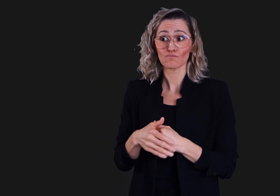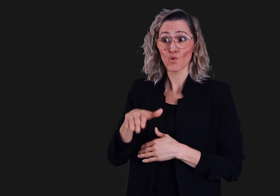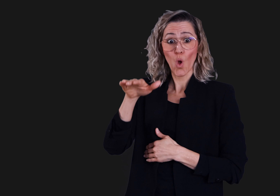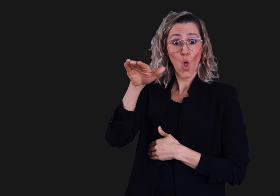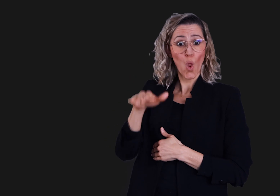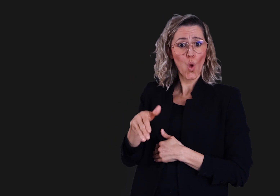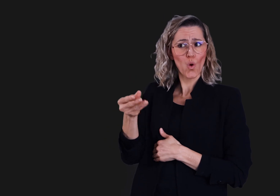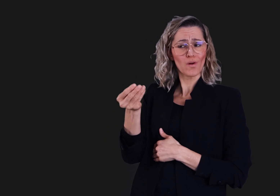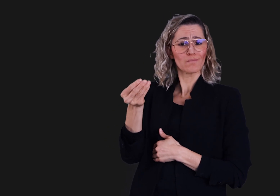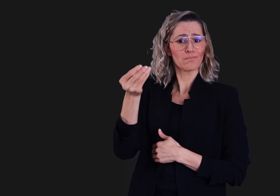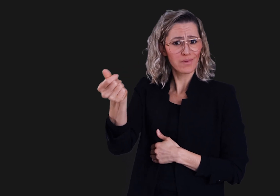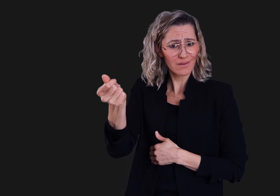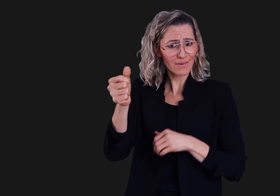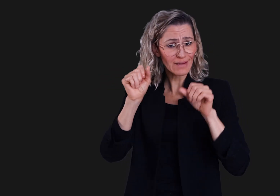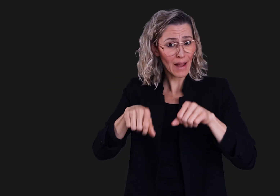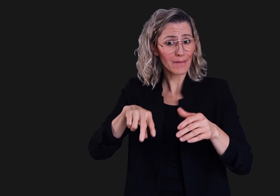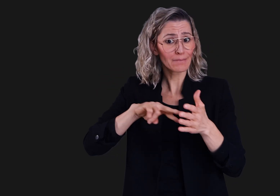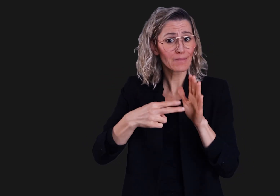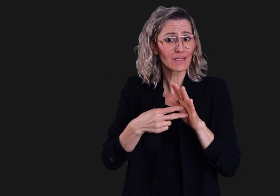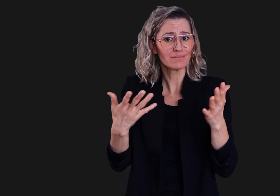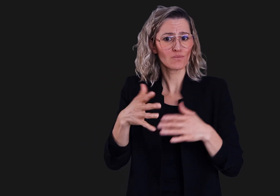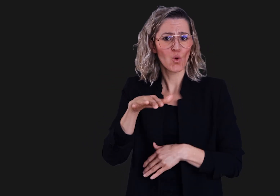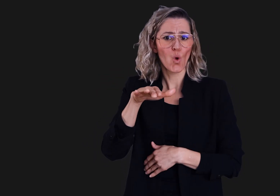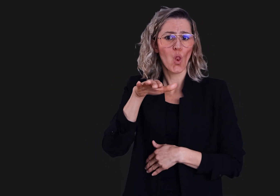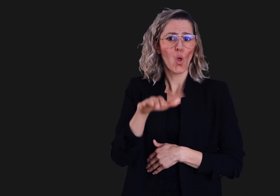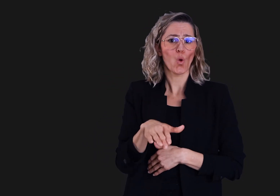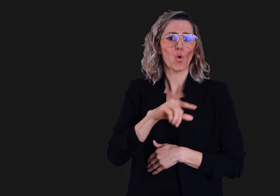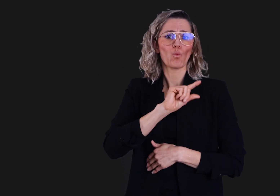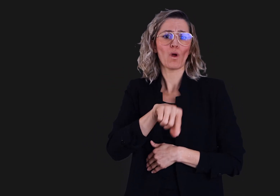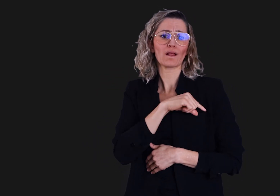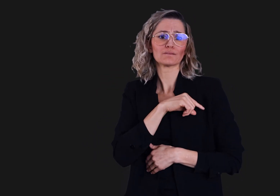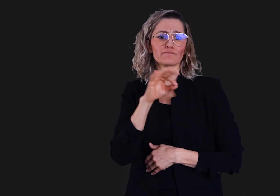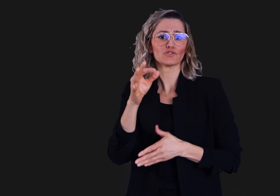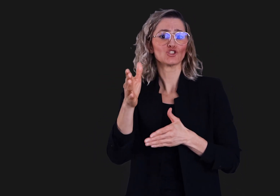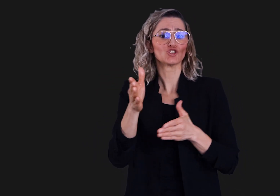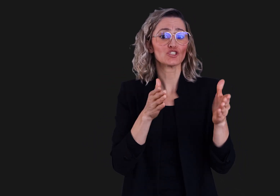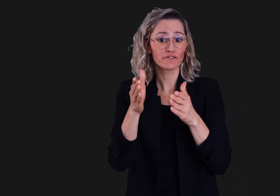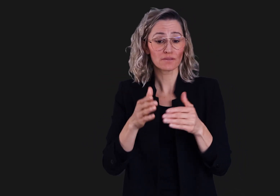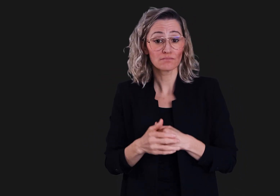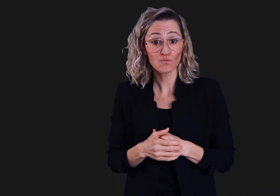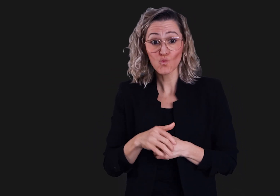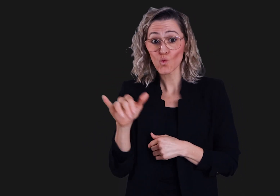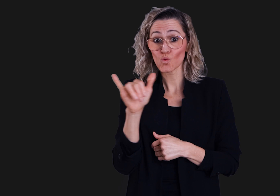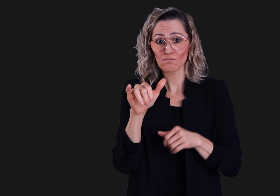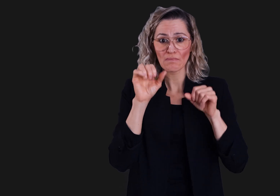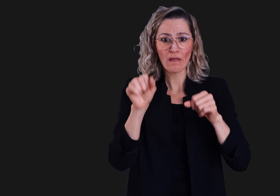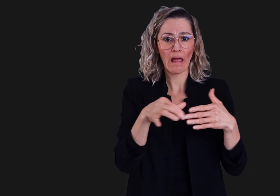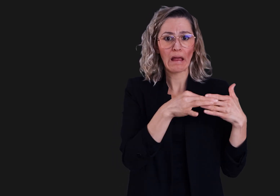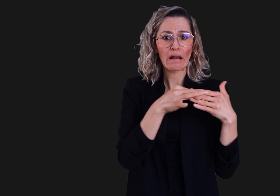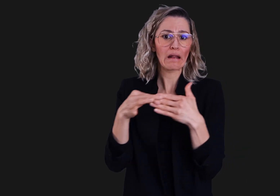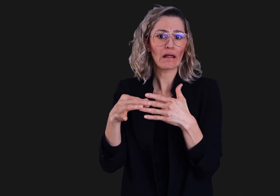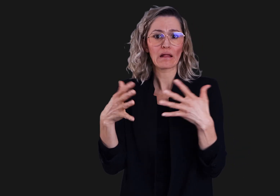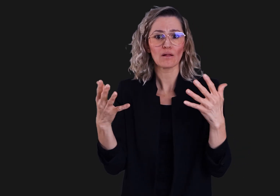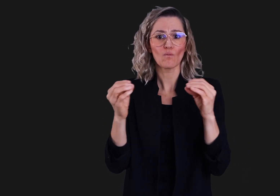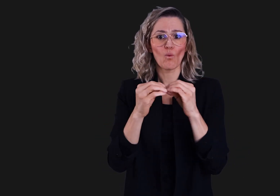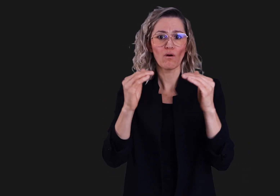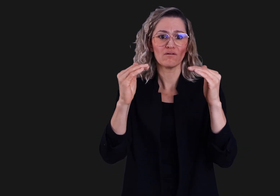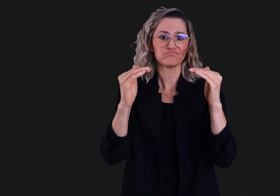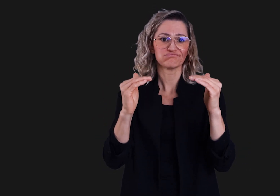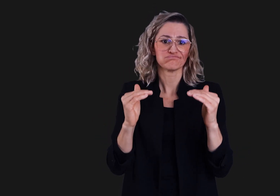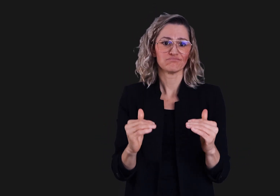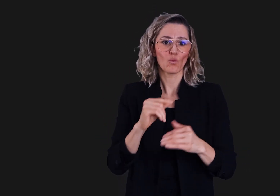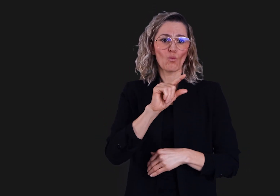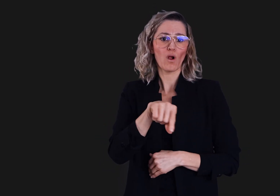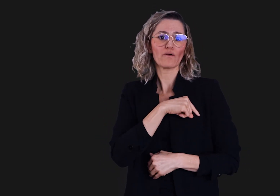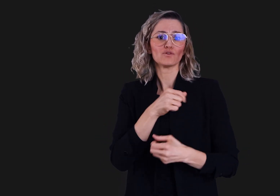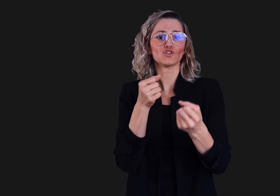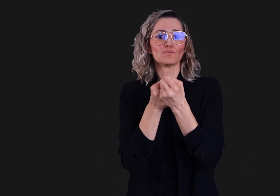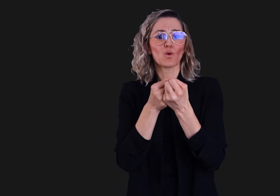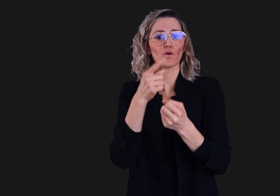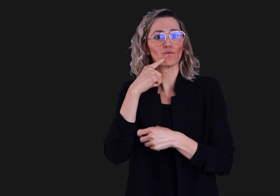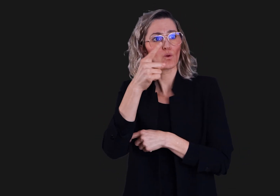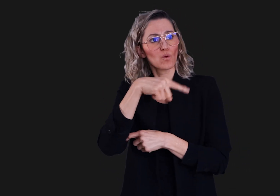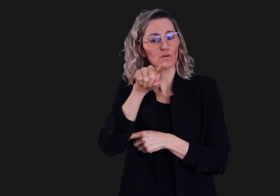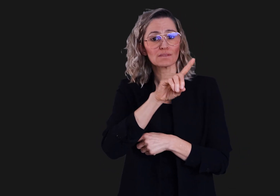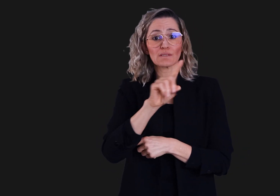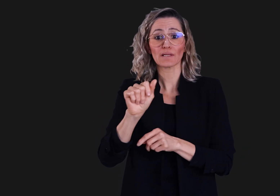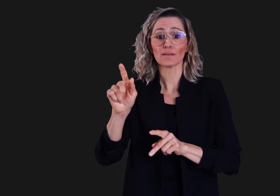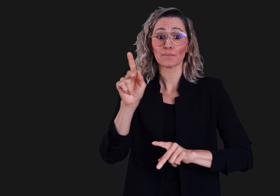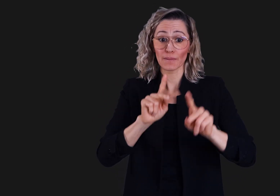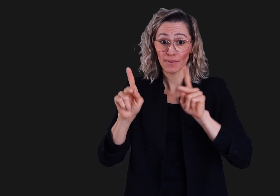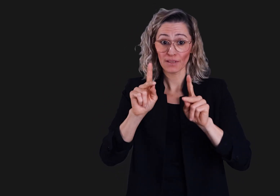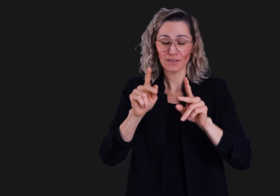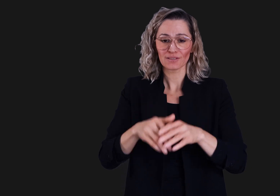Low pay can lead to a lower quality of services. It can also lead to a lower quality of support for people with disabilities.